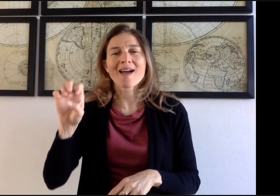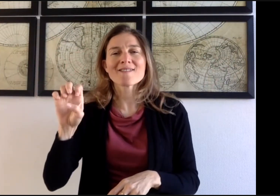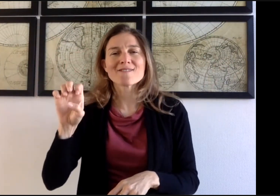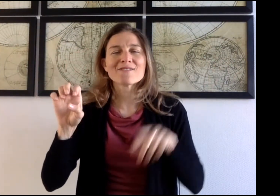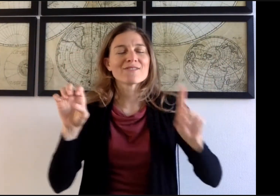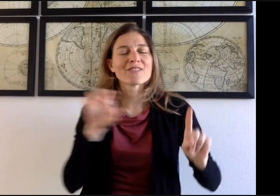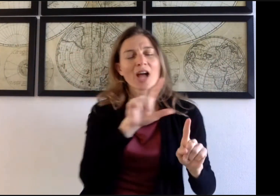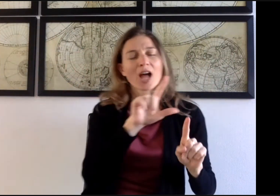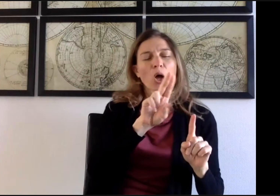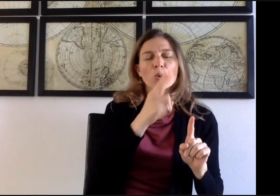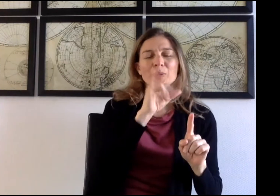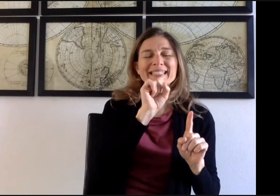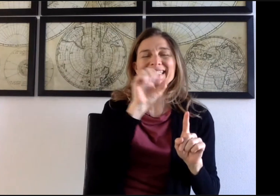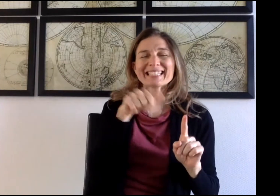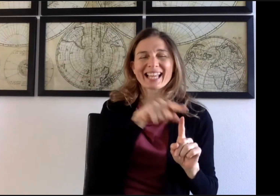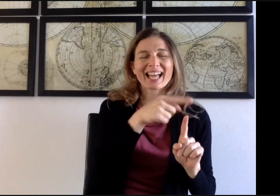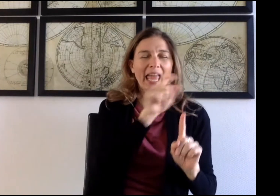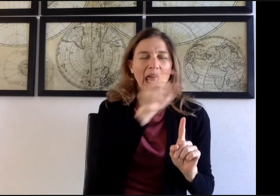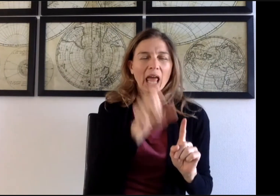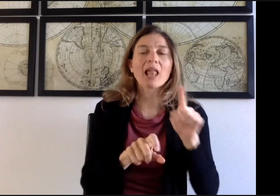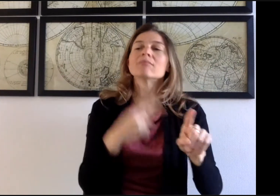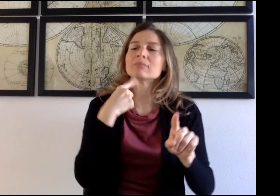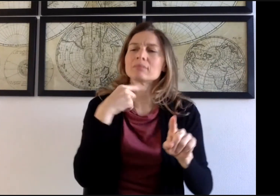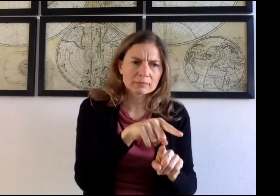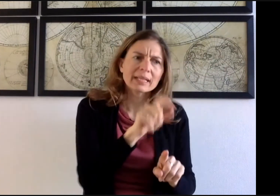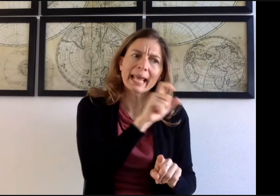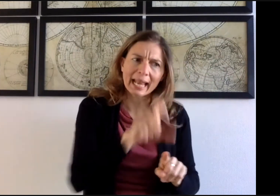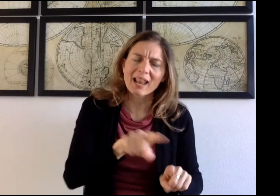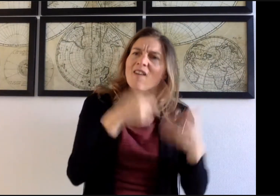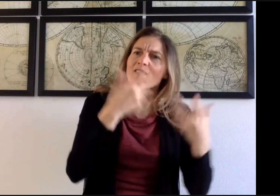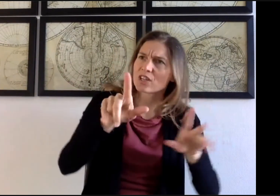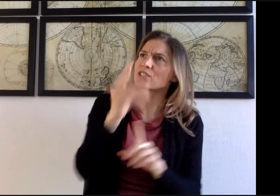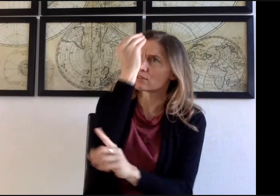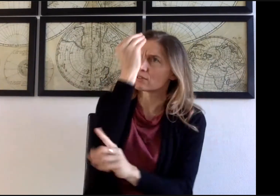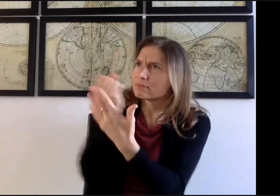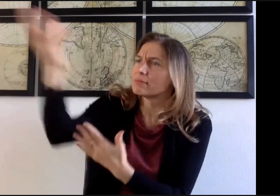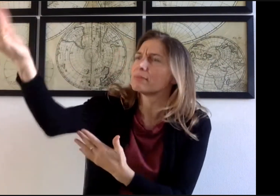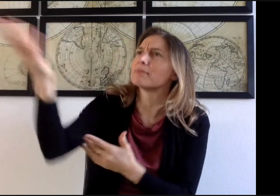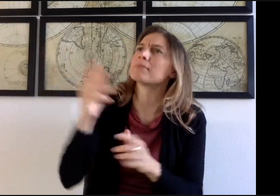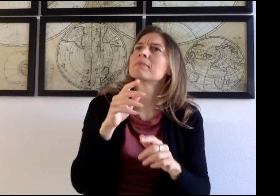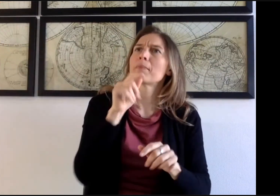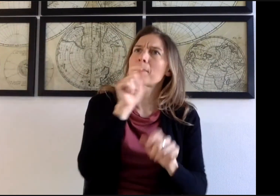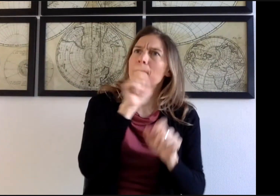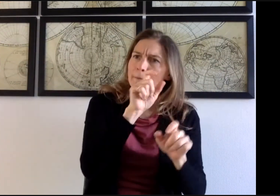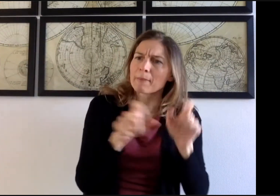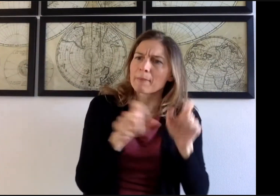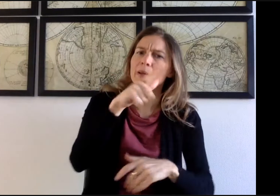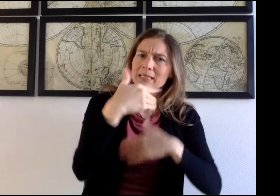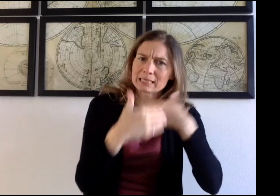about how the disability movement and Italian people are affected. to have the other countries prepared.